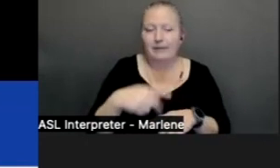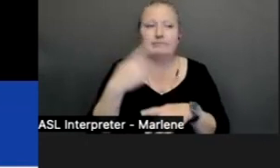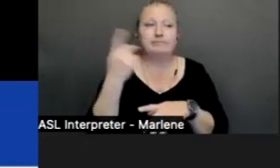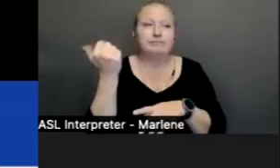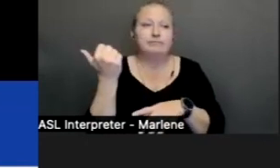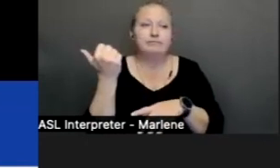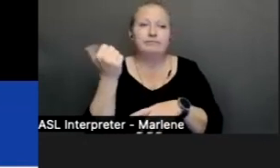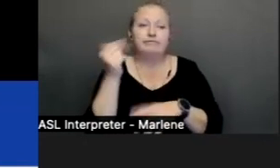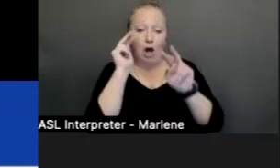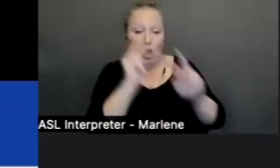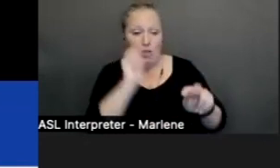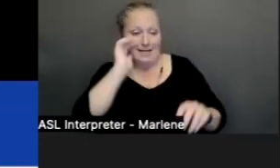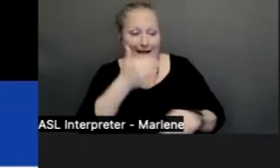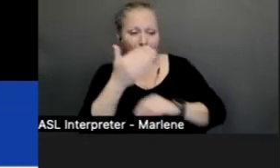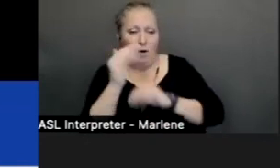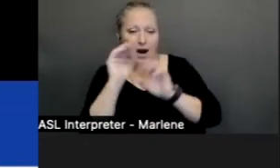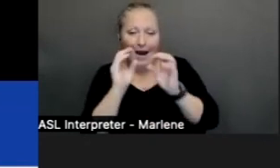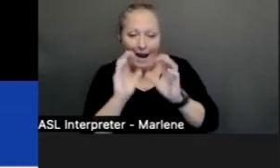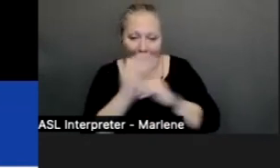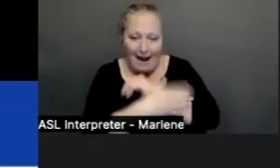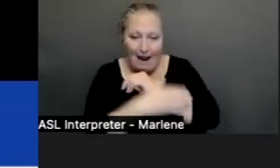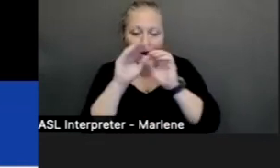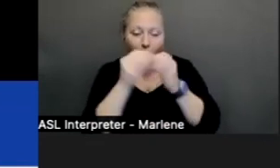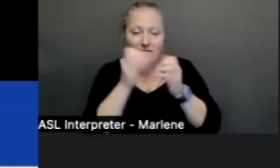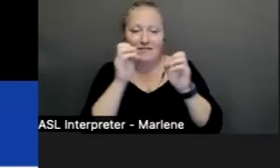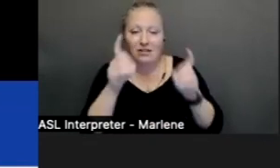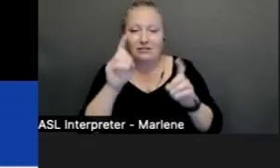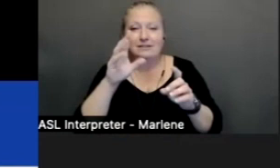look to our county Office of Education and work with our ten school districts in the county. To